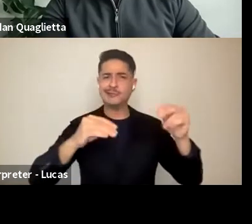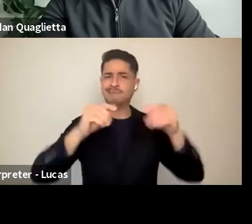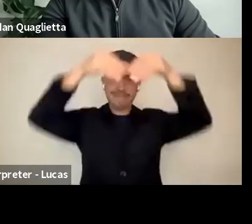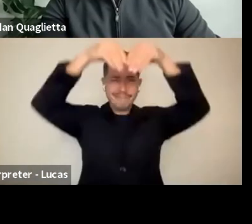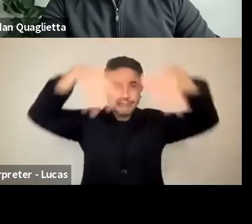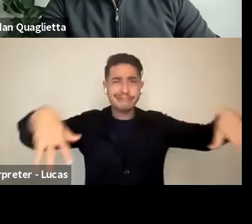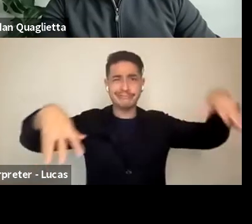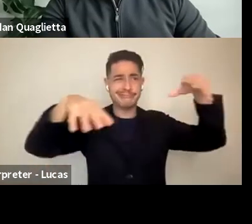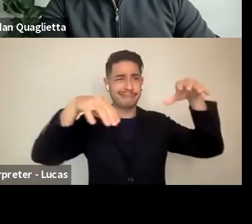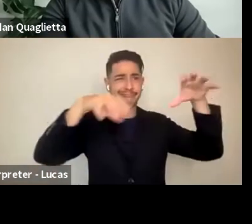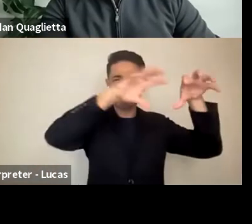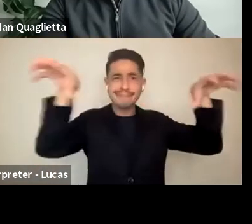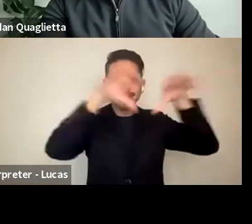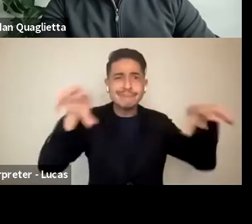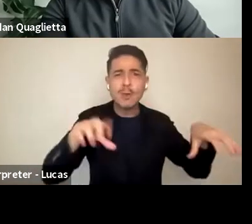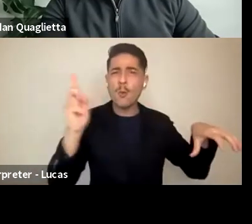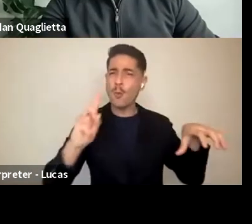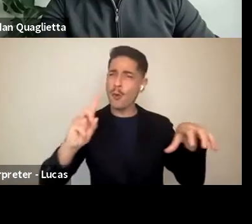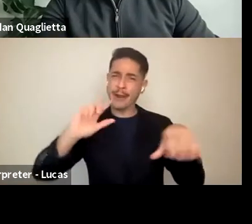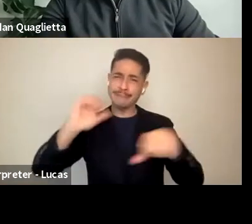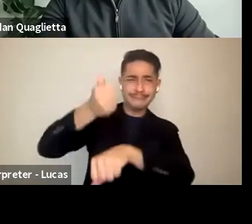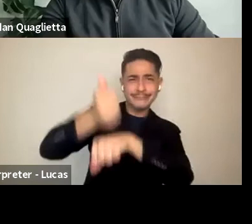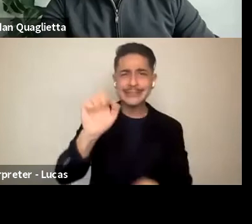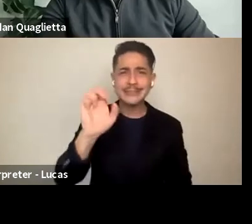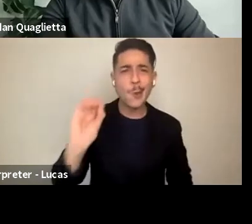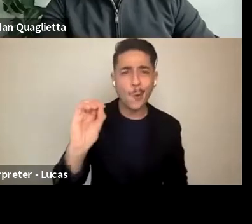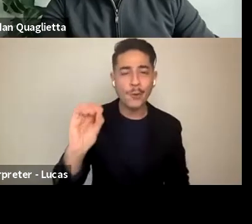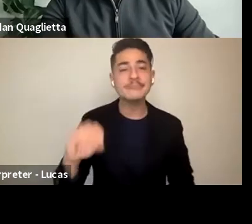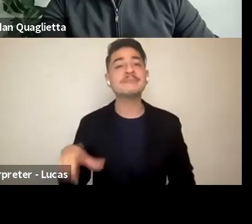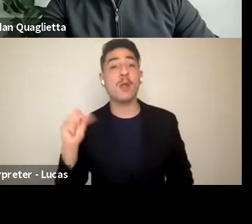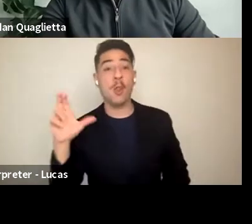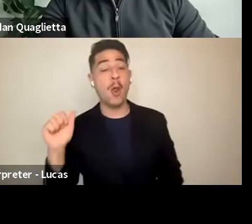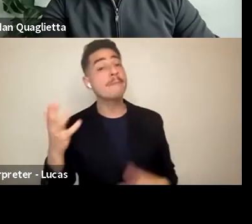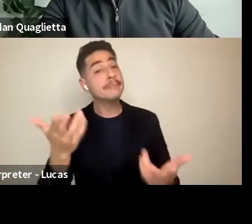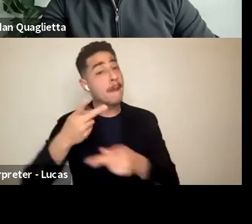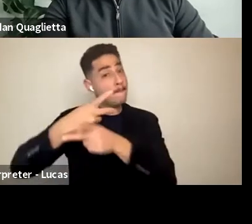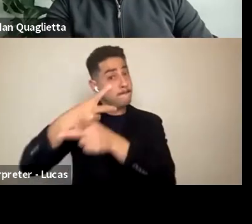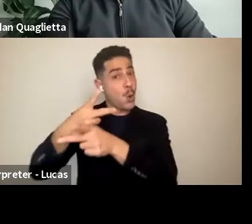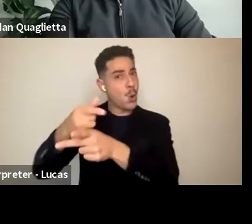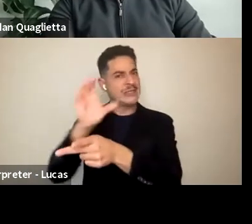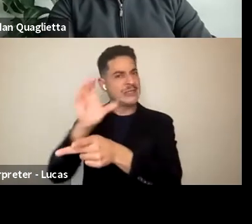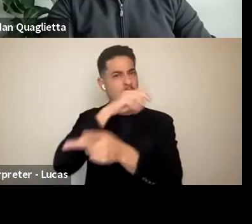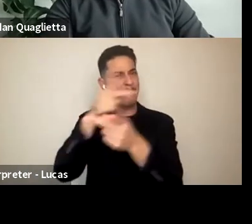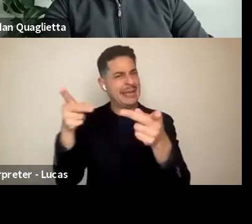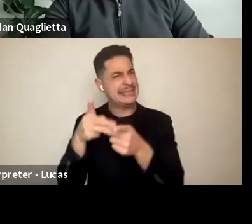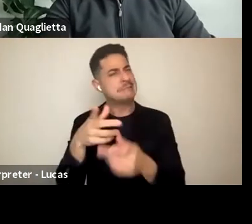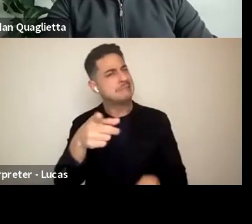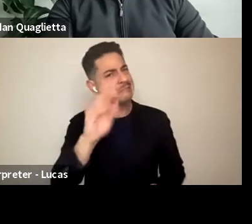So Ulli, you said Product was a weird place, but honestly, I think Product. In my experience, product has been the best place where I've